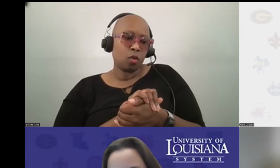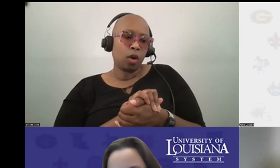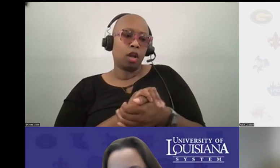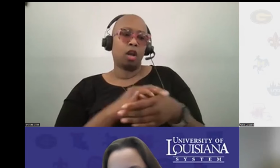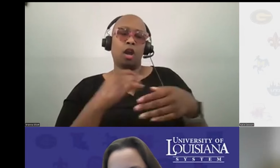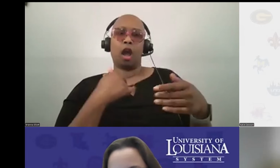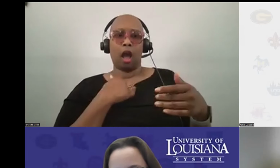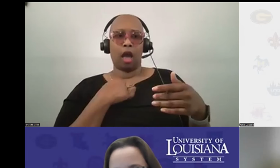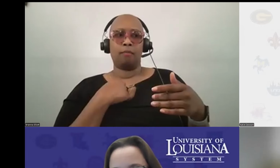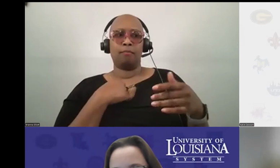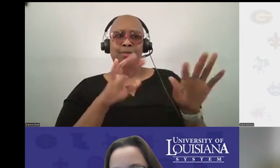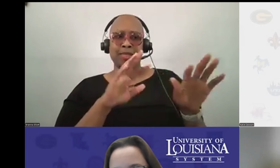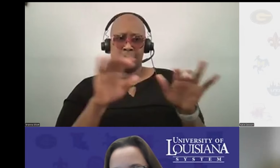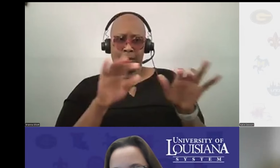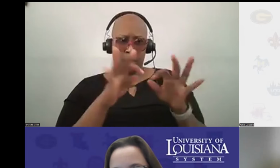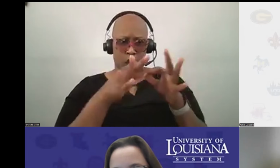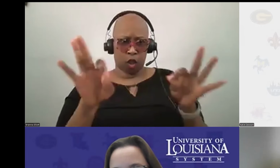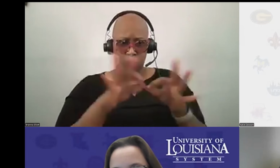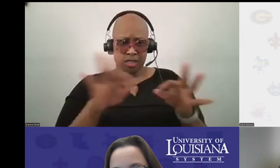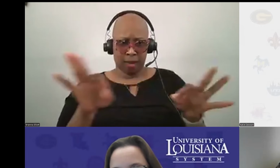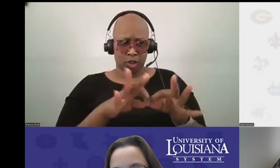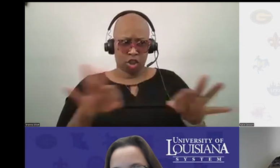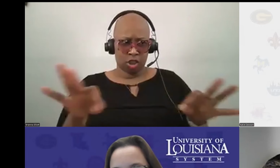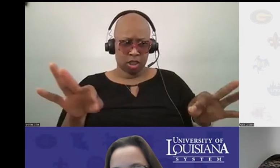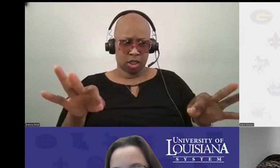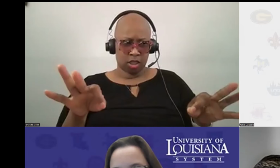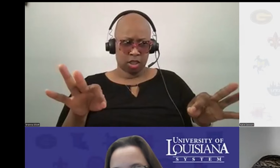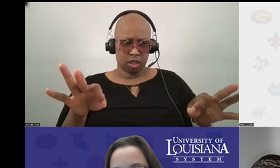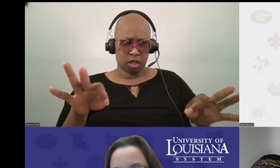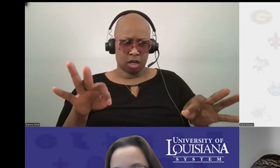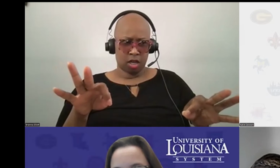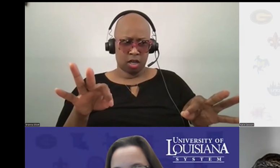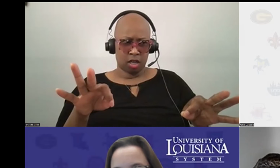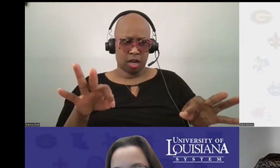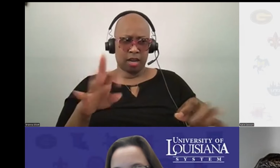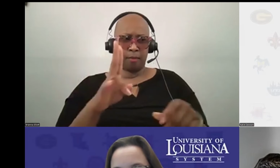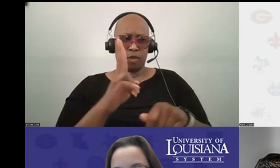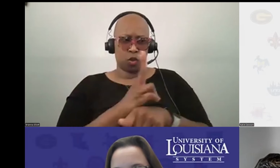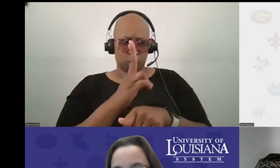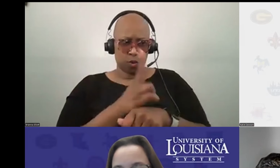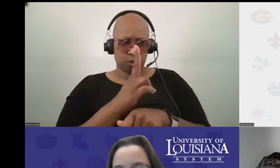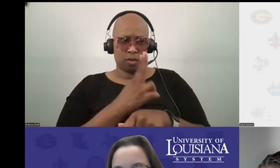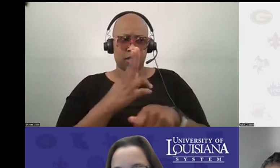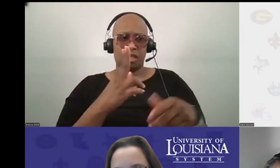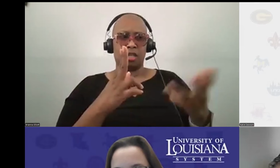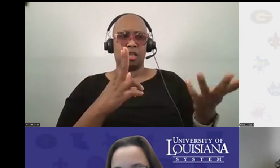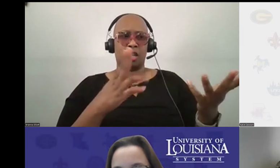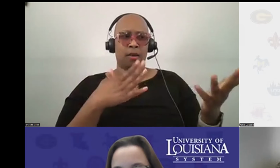and so on. And I'm actually using, you know, my cursor and pointing at images in a PowerPoint. And